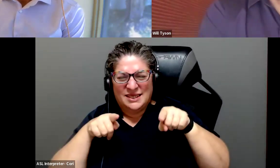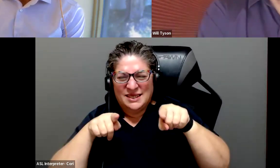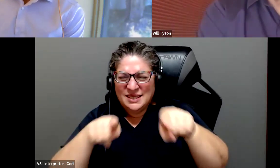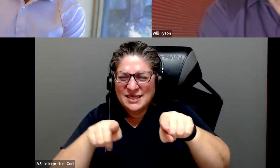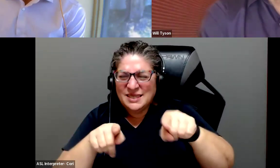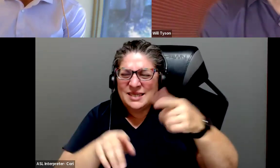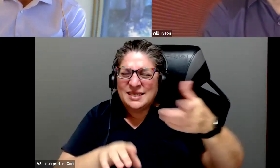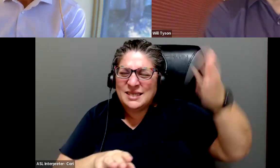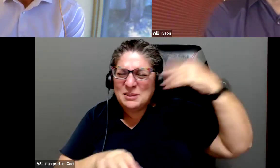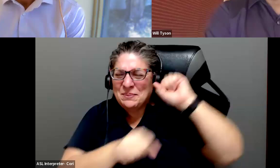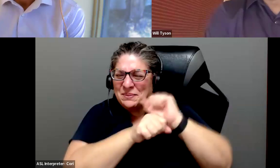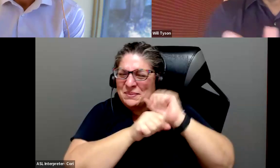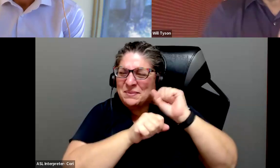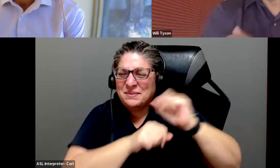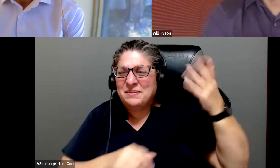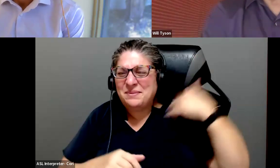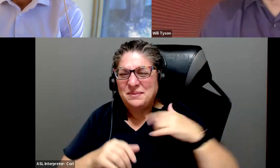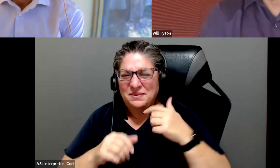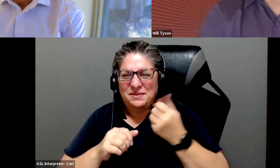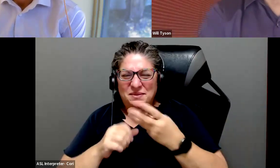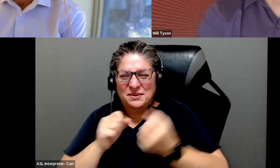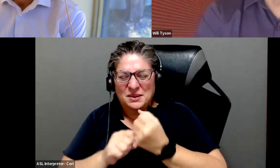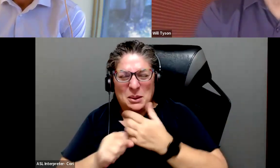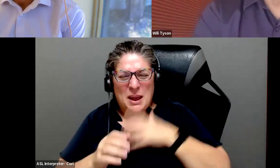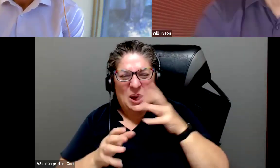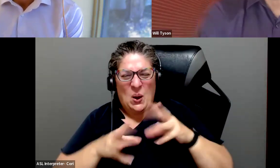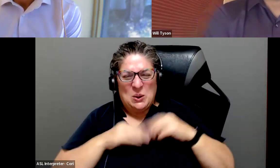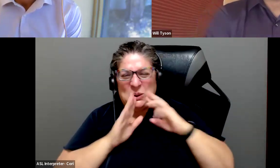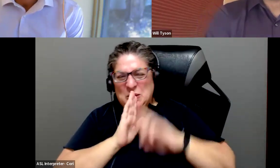world road when I only get a few years in my own research.